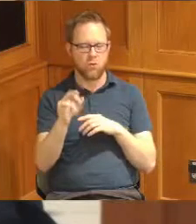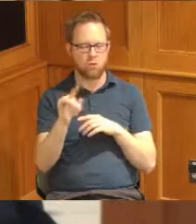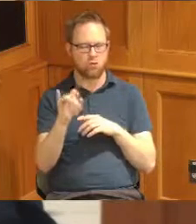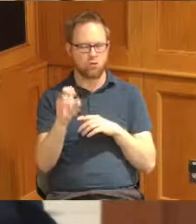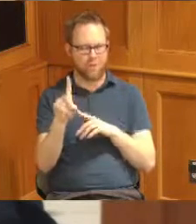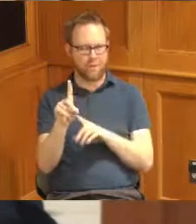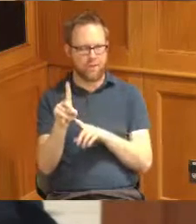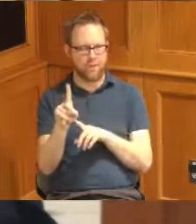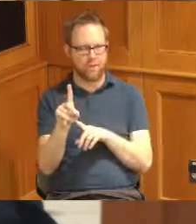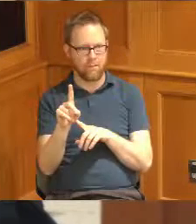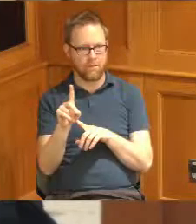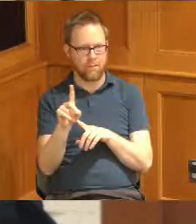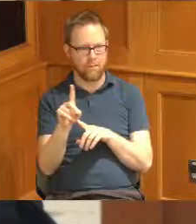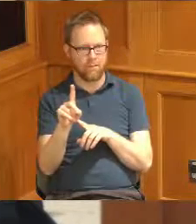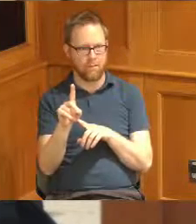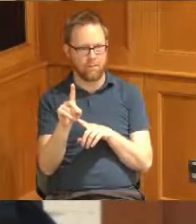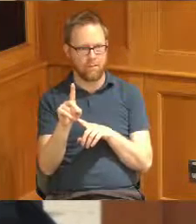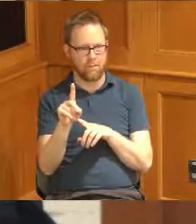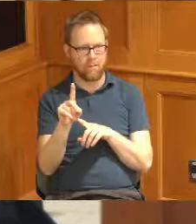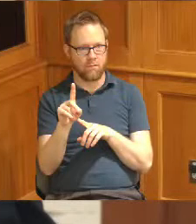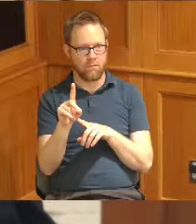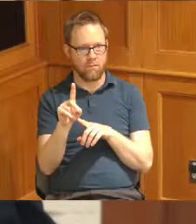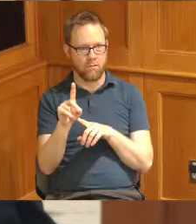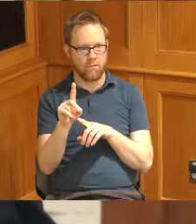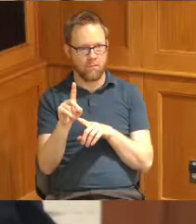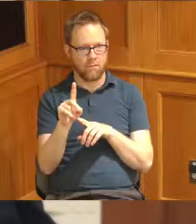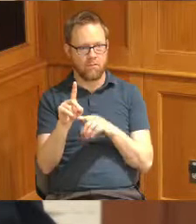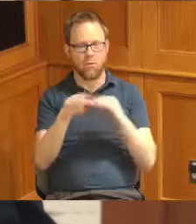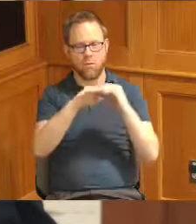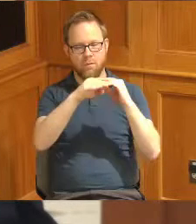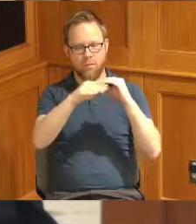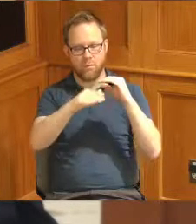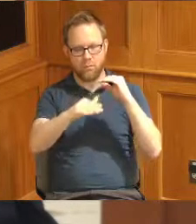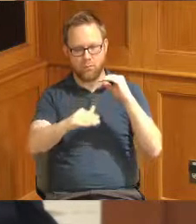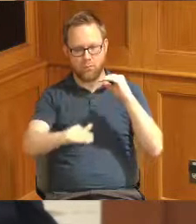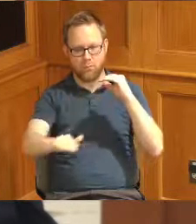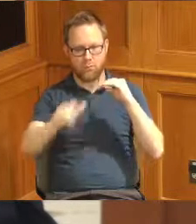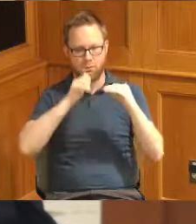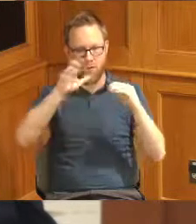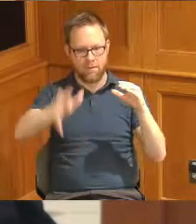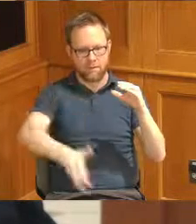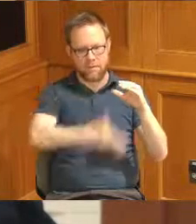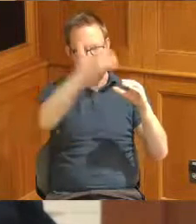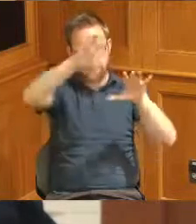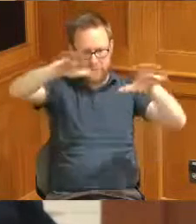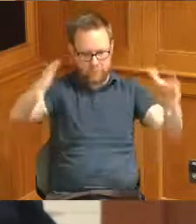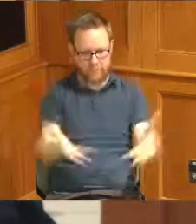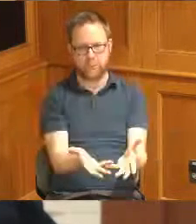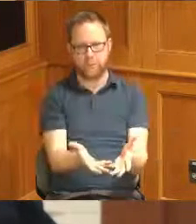you know obviously we don't want to leave pools below below grade but the comprehensive grading